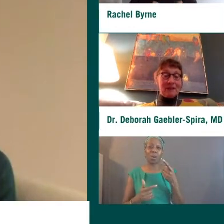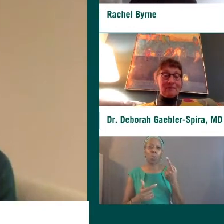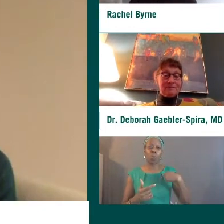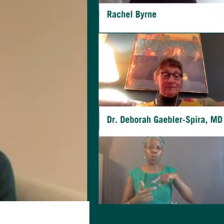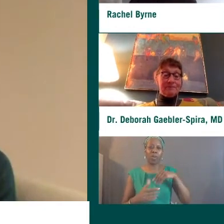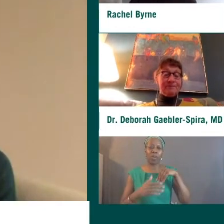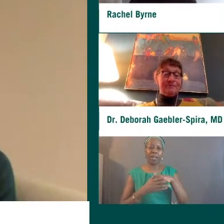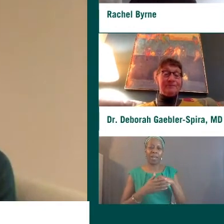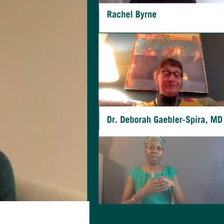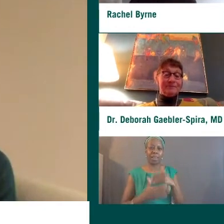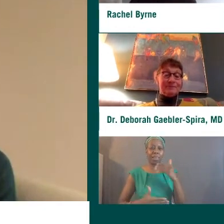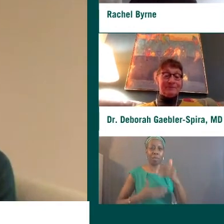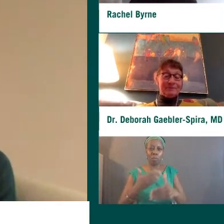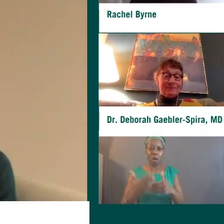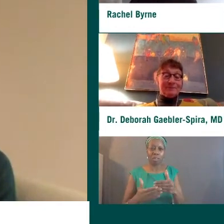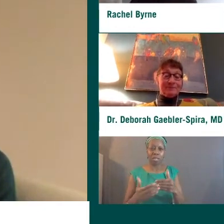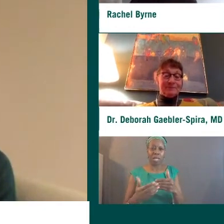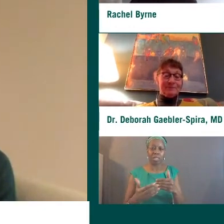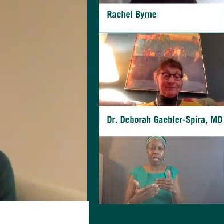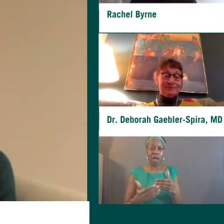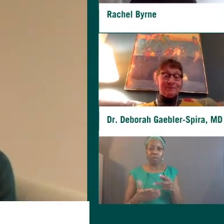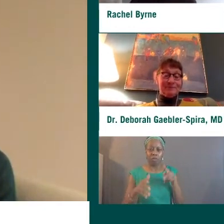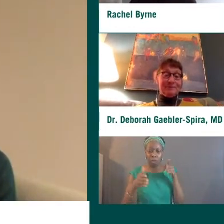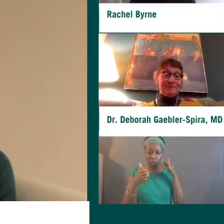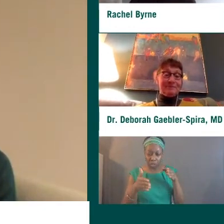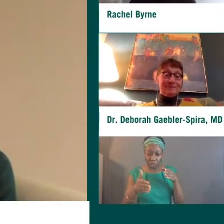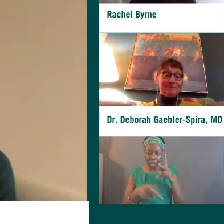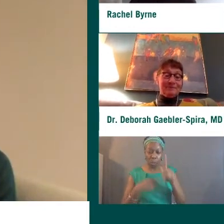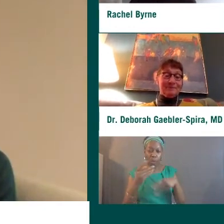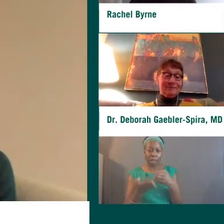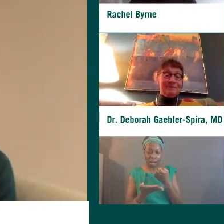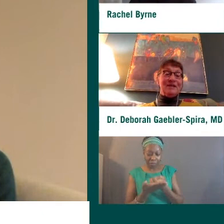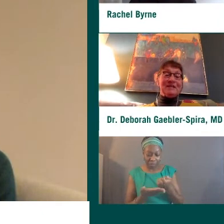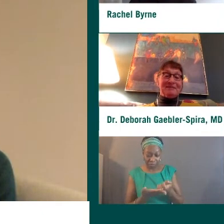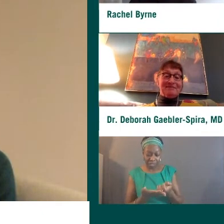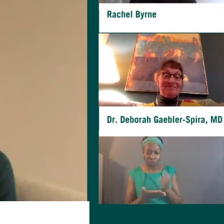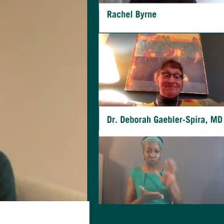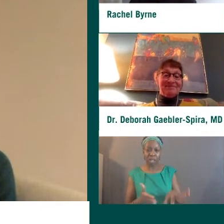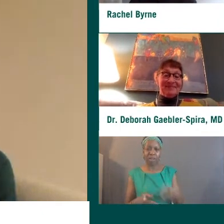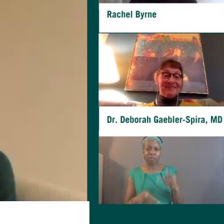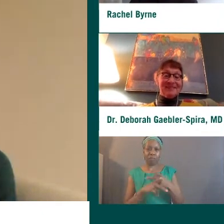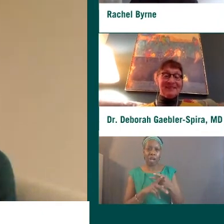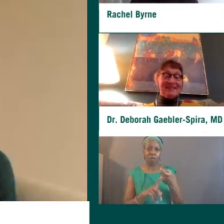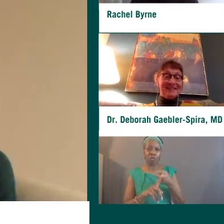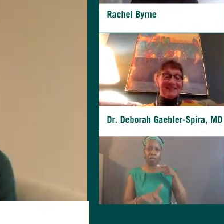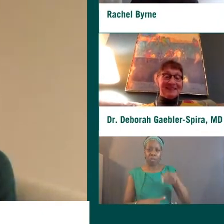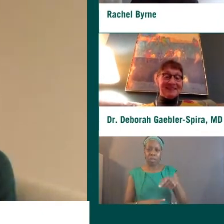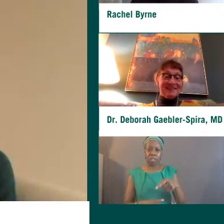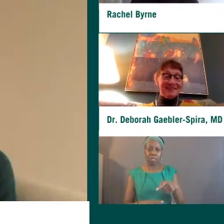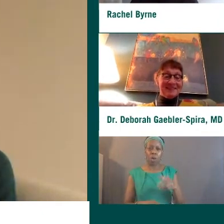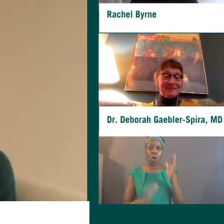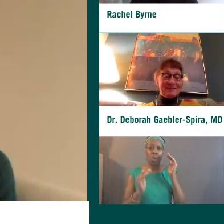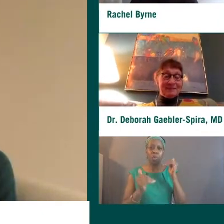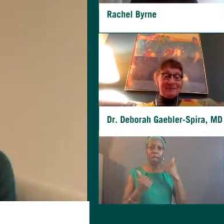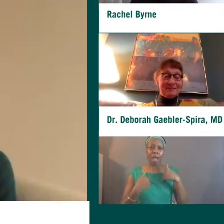is behind this, and we'll be able to have hopefully those results shortly. Right. Now we've got some questions coming in